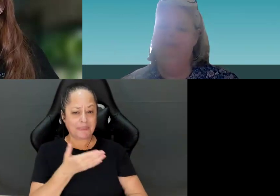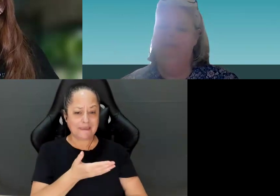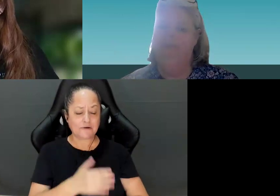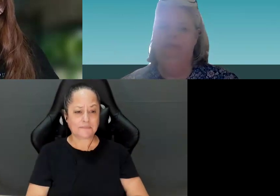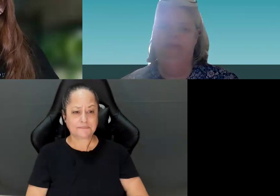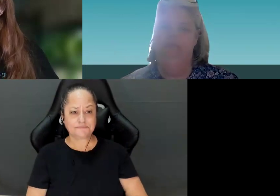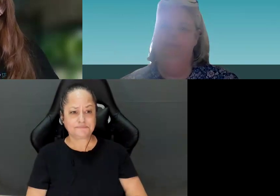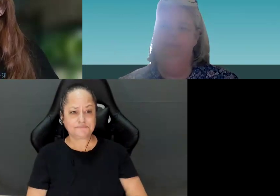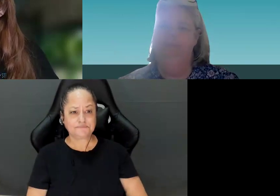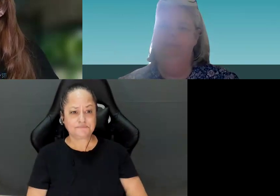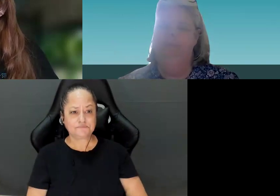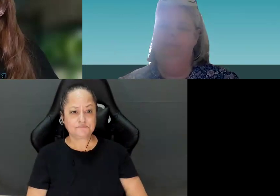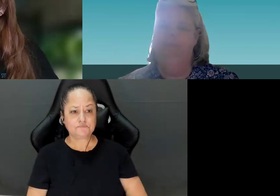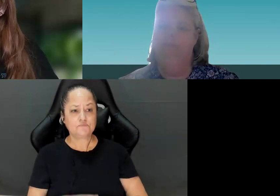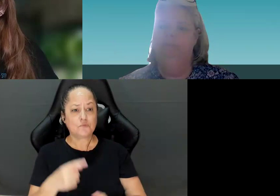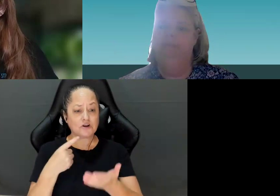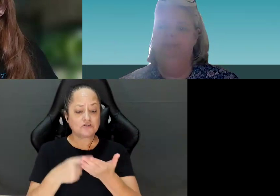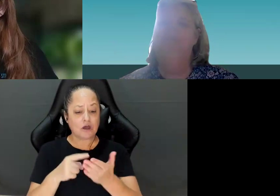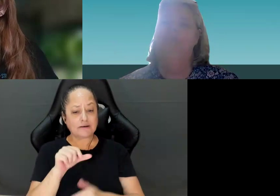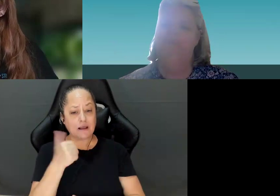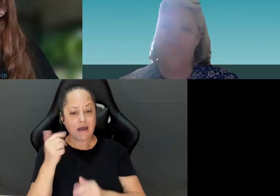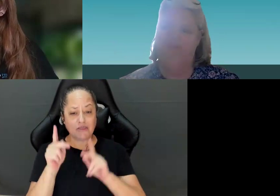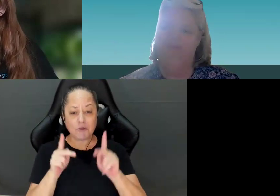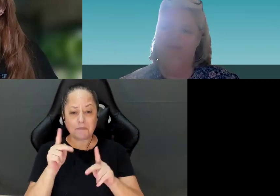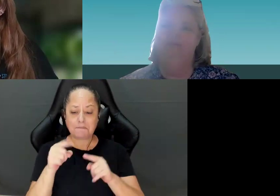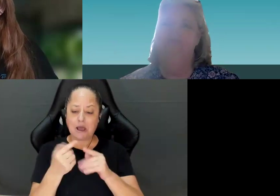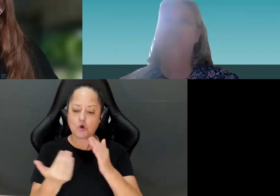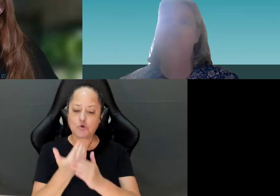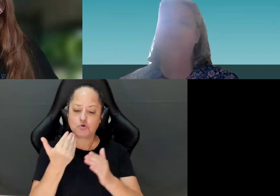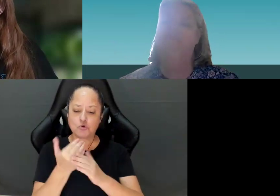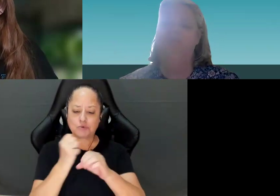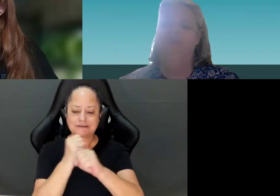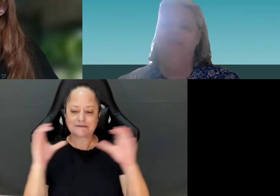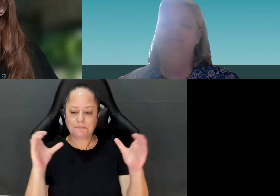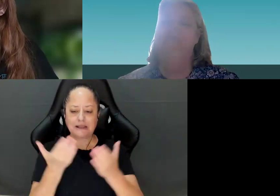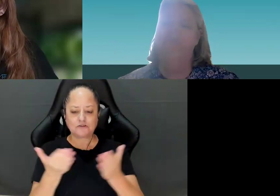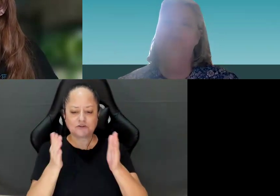And we are talking to some other folks about new and expanded supplier diversity programs.